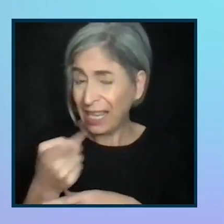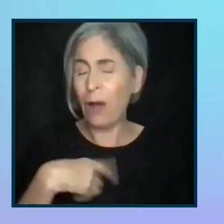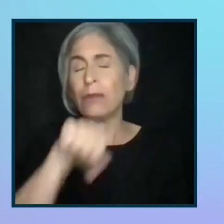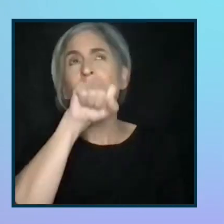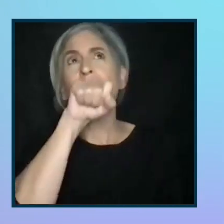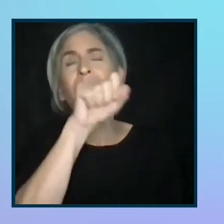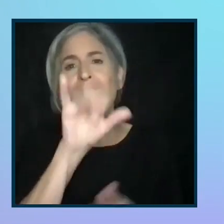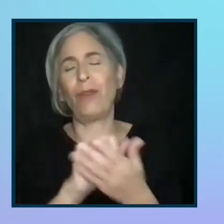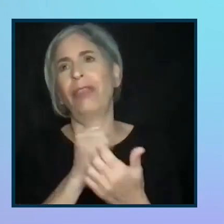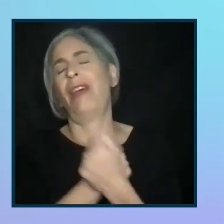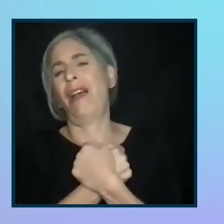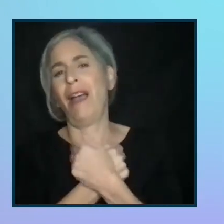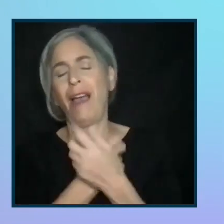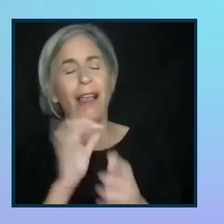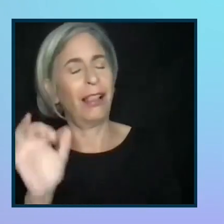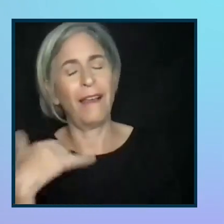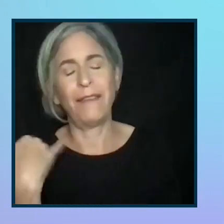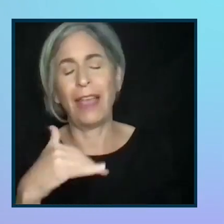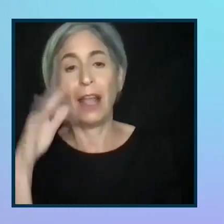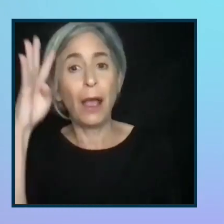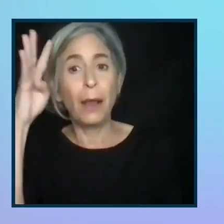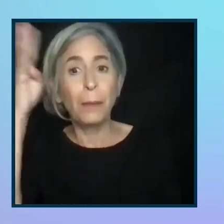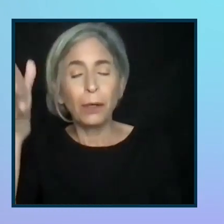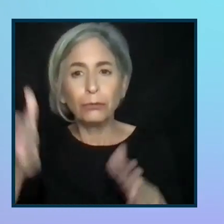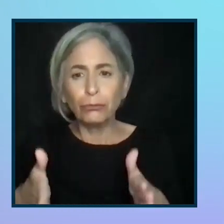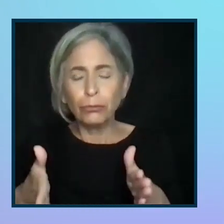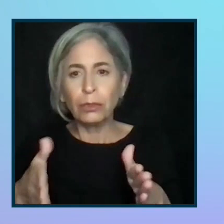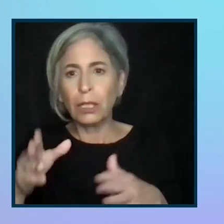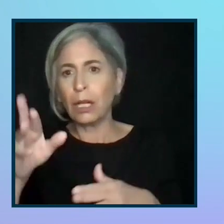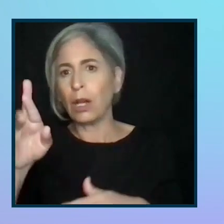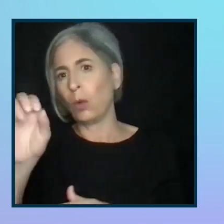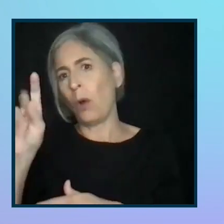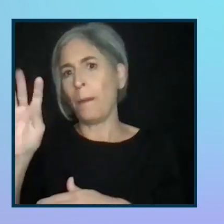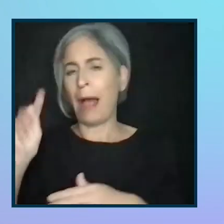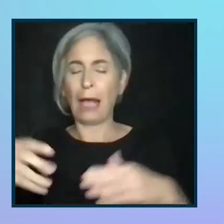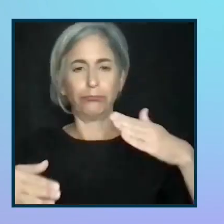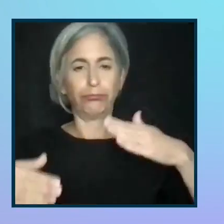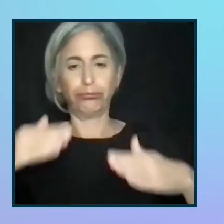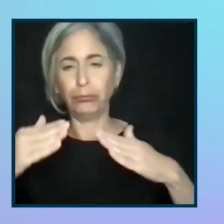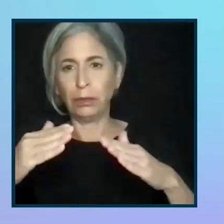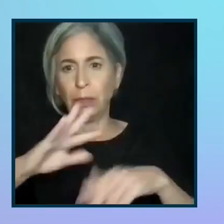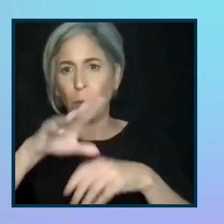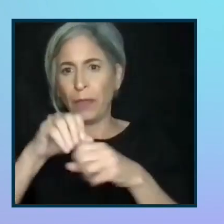This person created this bot and what would happen, it was in the UK when somebody,